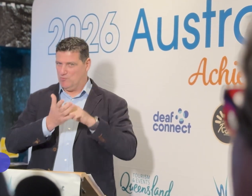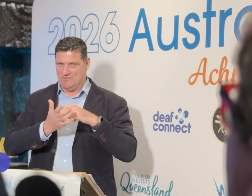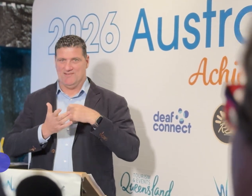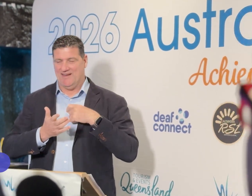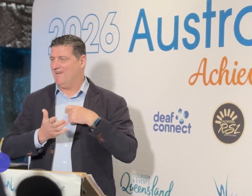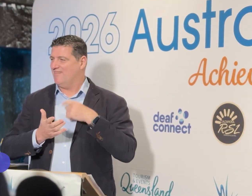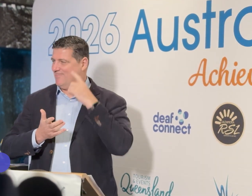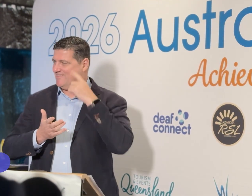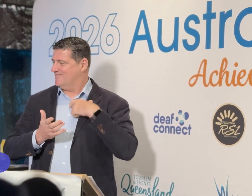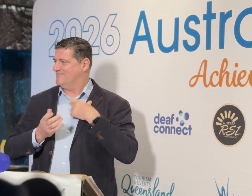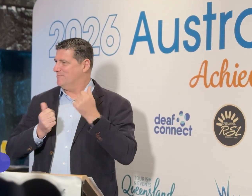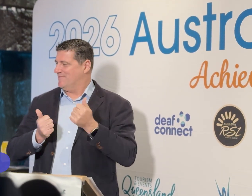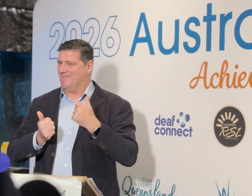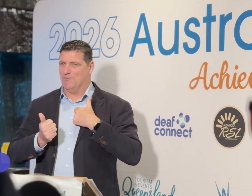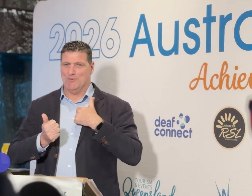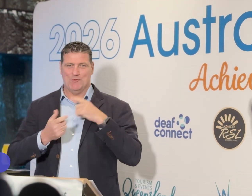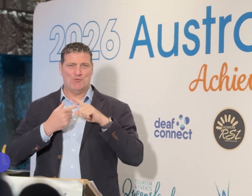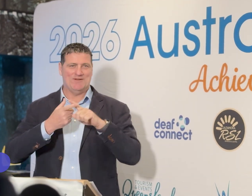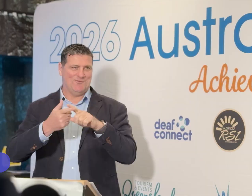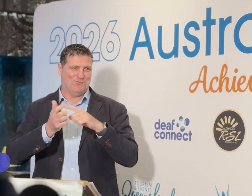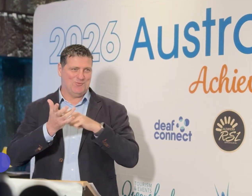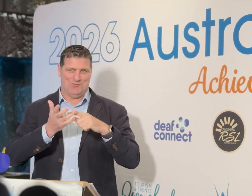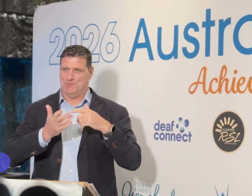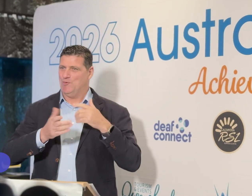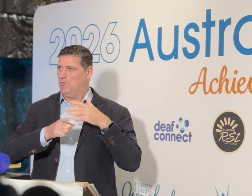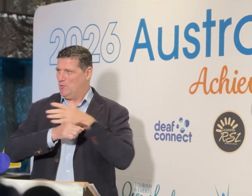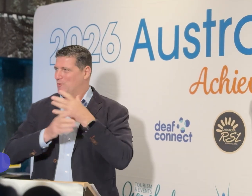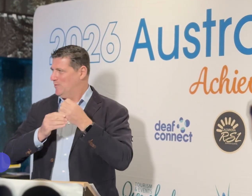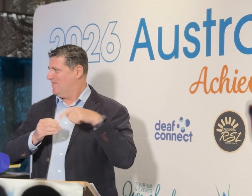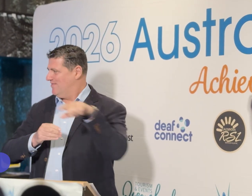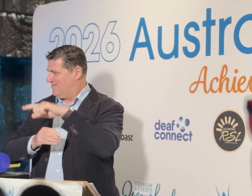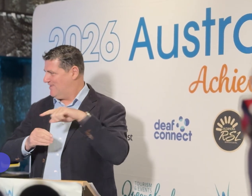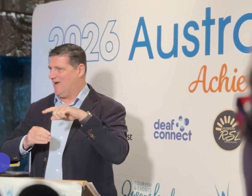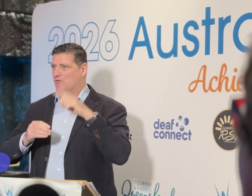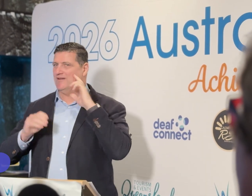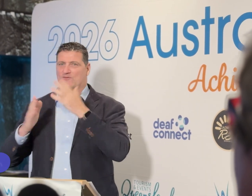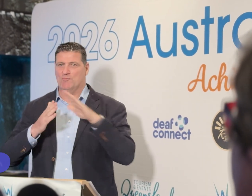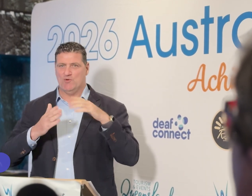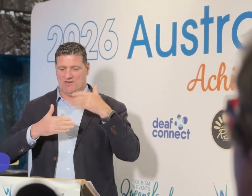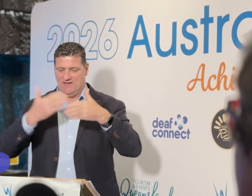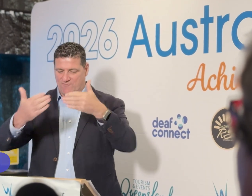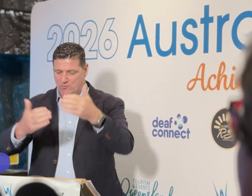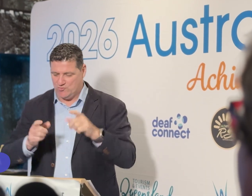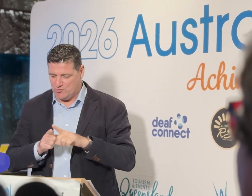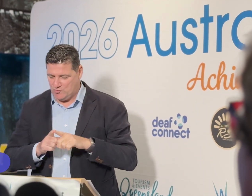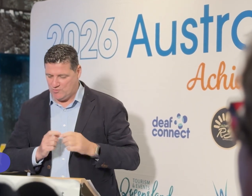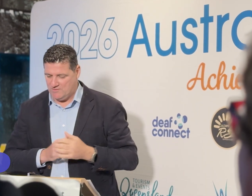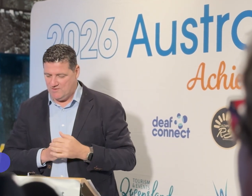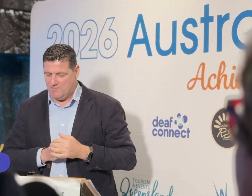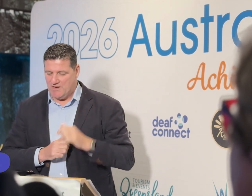as Major Sponsor, and it's a sponsorship we continue wanting to continue and continue our work with Deaf Sports Australia.